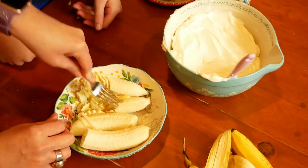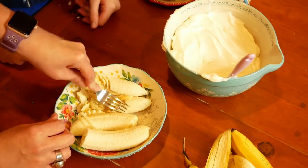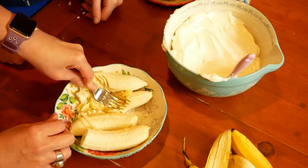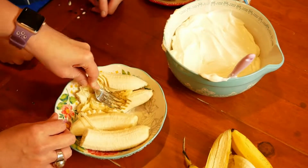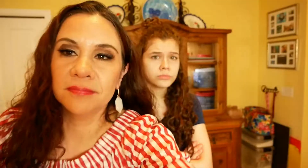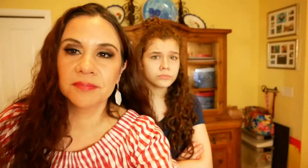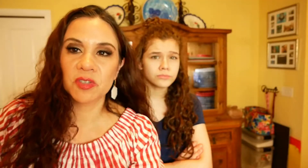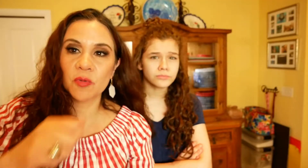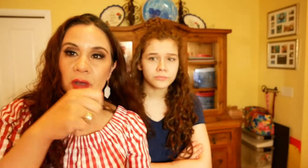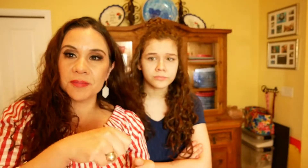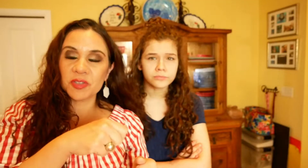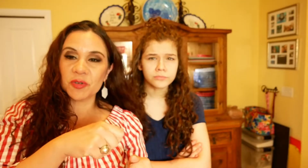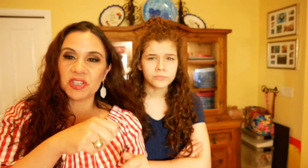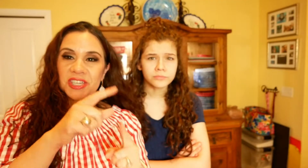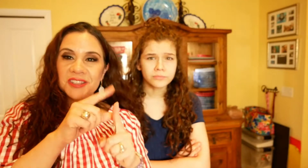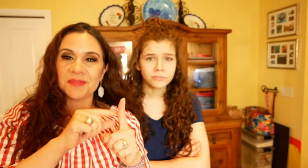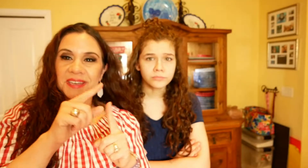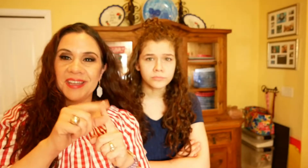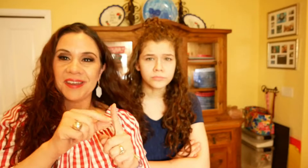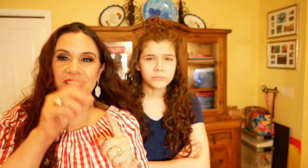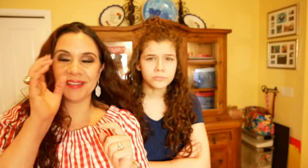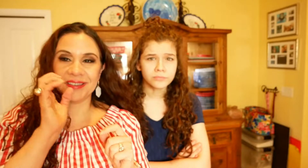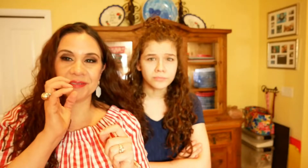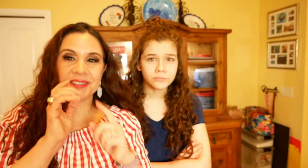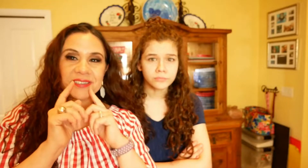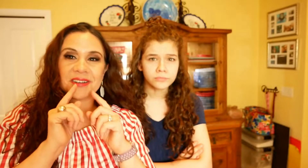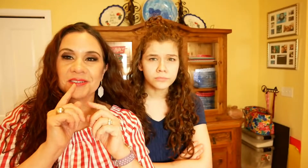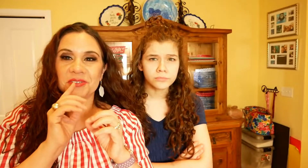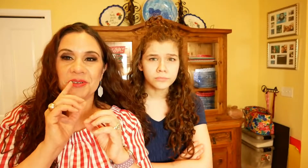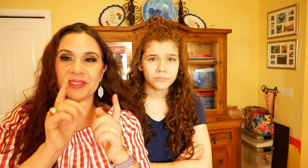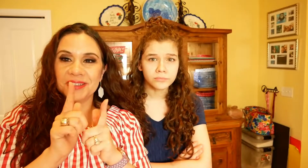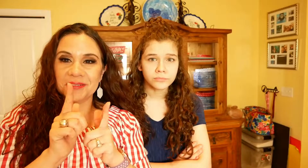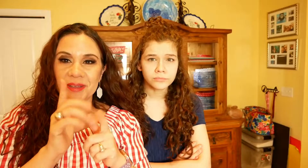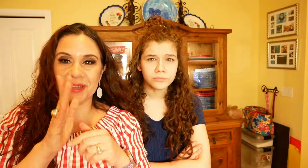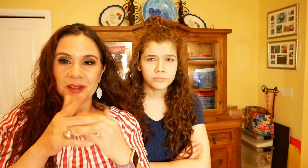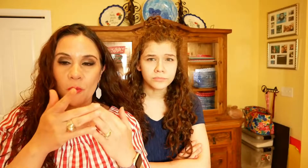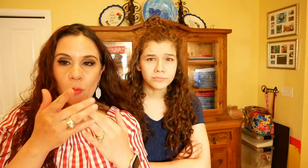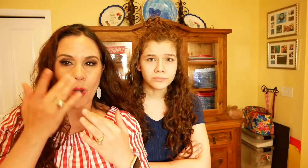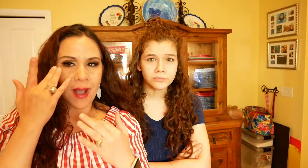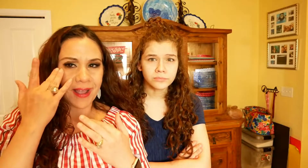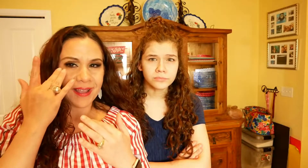masher but it works while I'm squishing the banana elena is going to talk to you a little bit of why